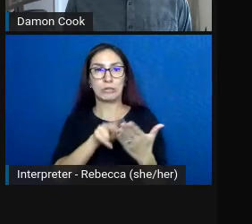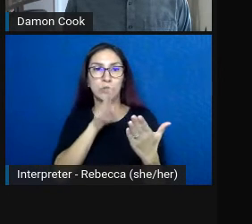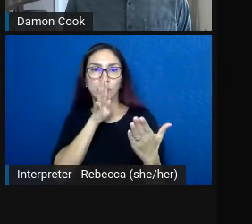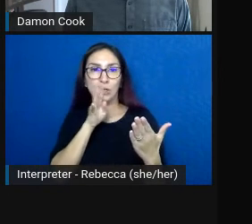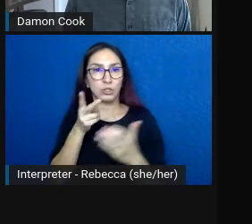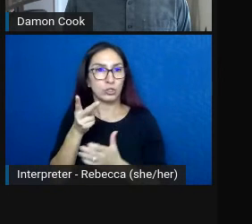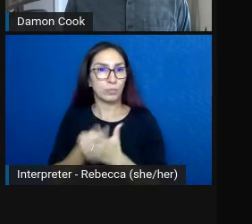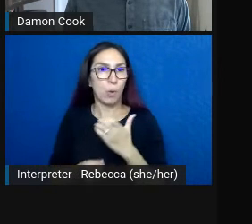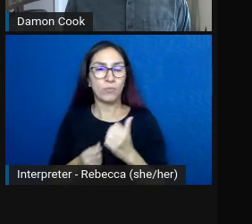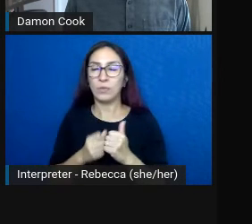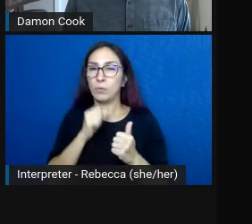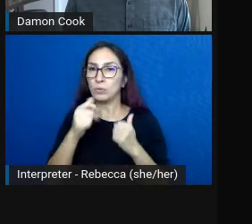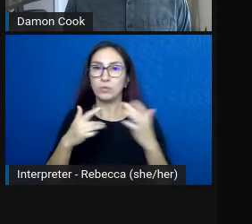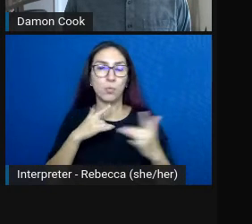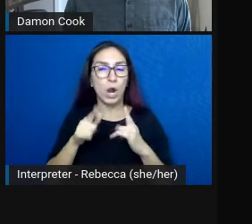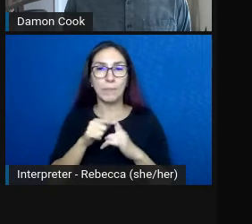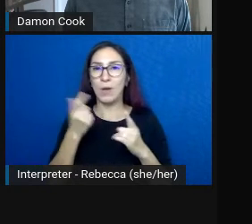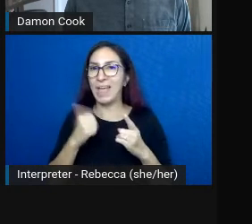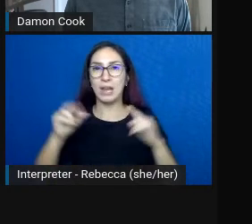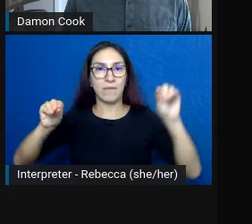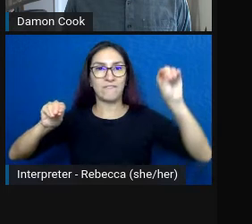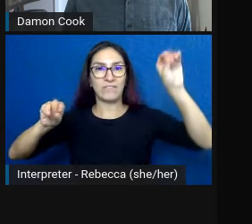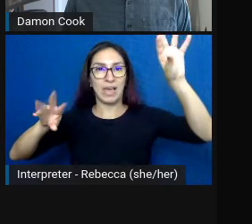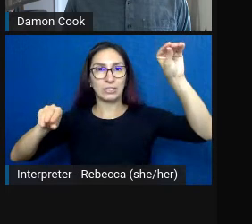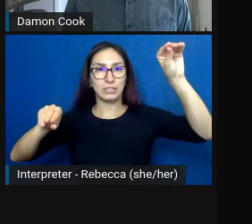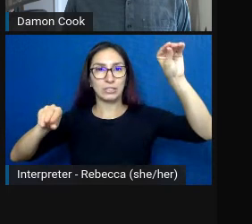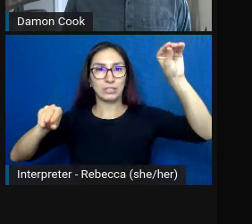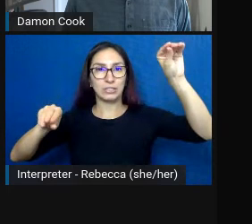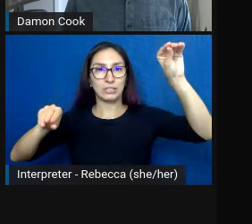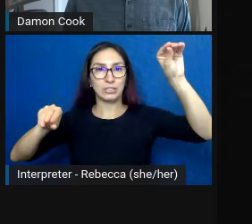on the page load until we're ready to display the dialog.